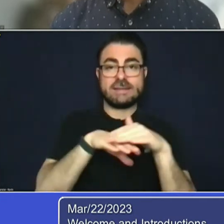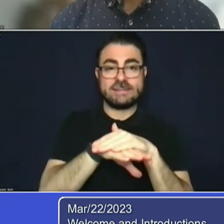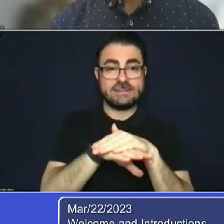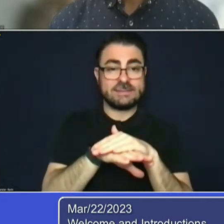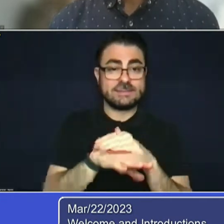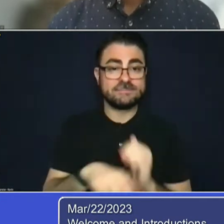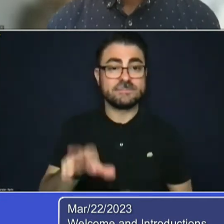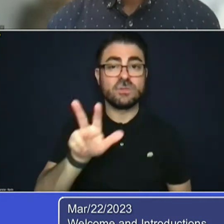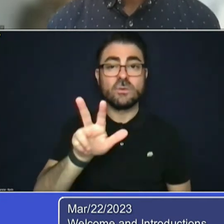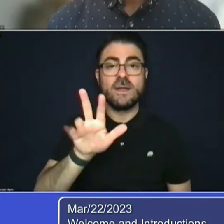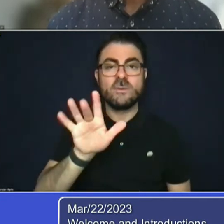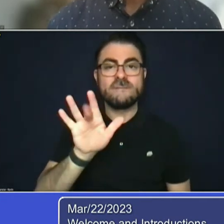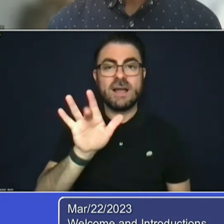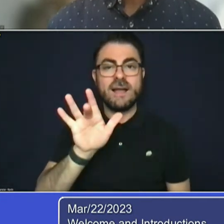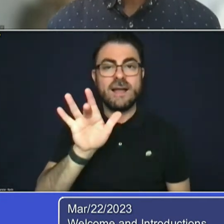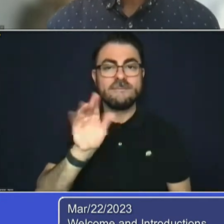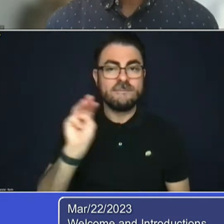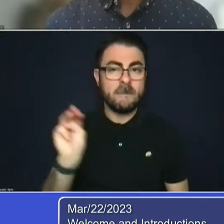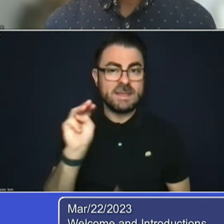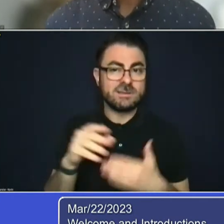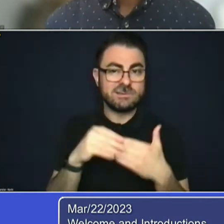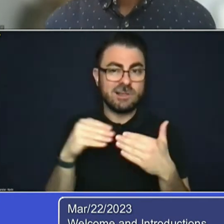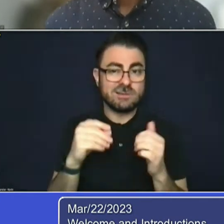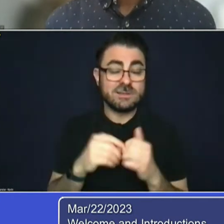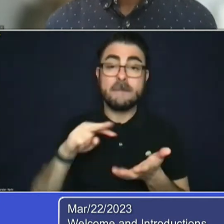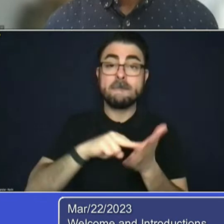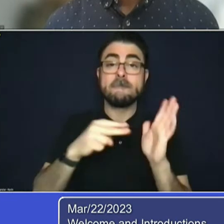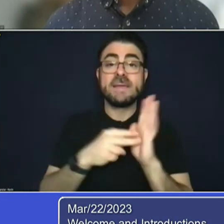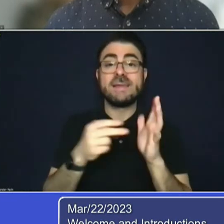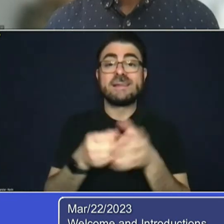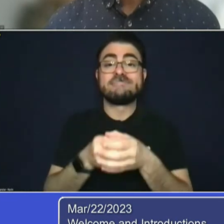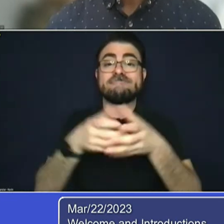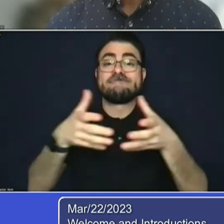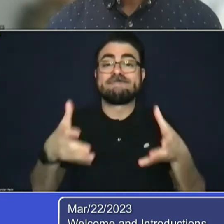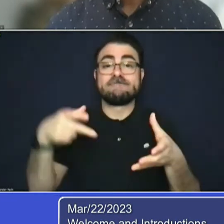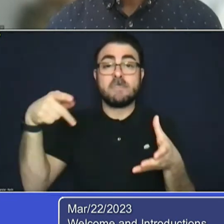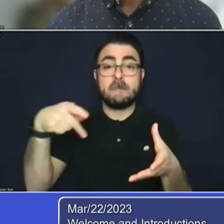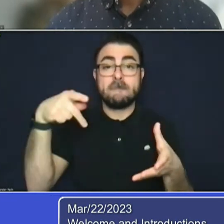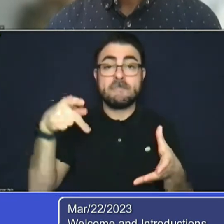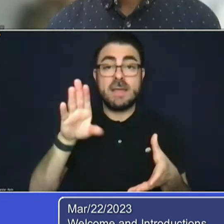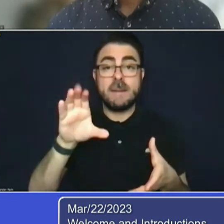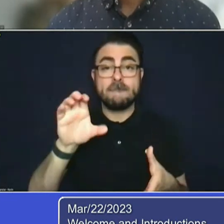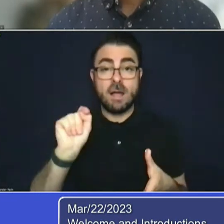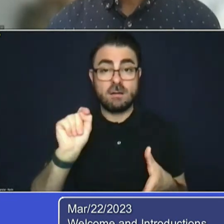MILLION. AND THIS WOULD BE FOCUSED ON